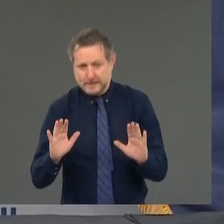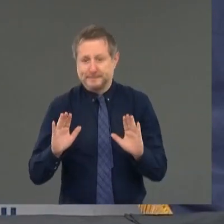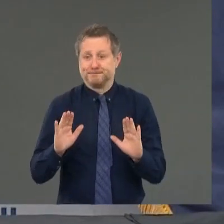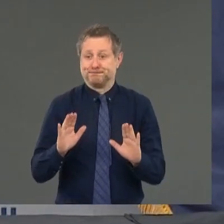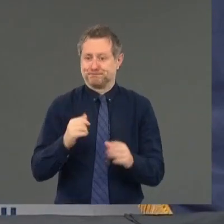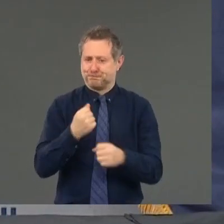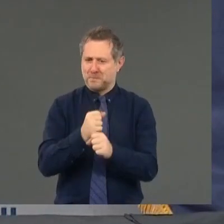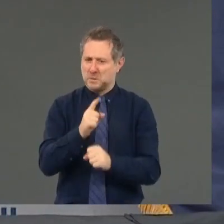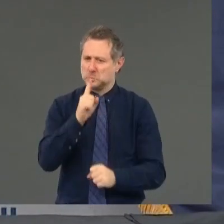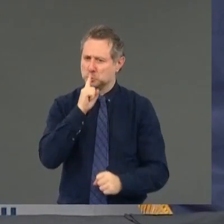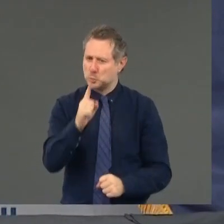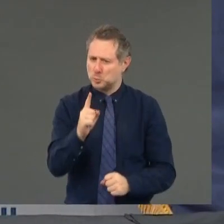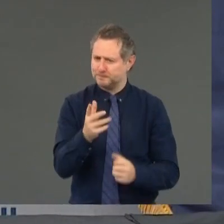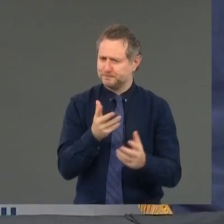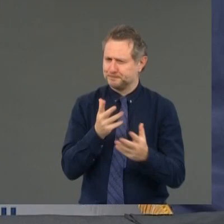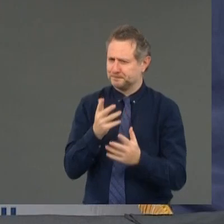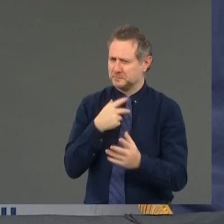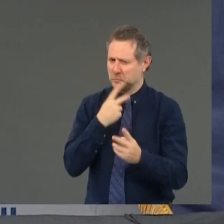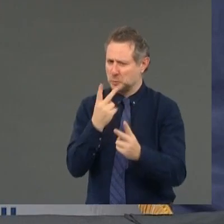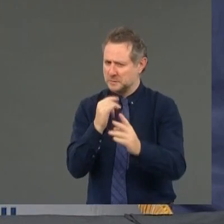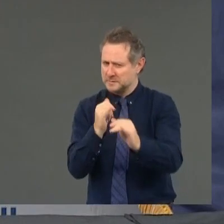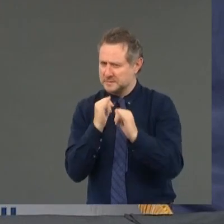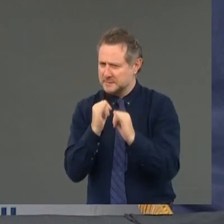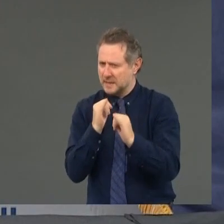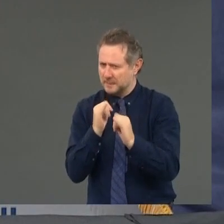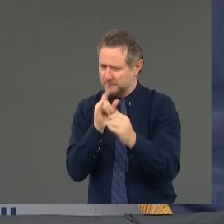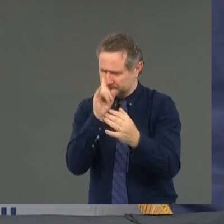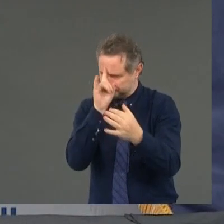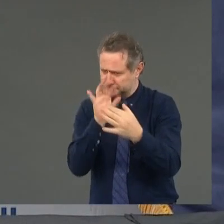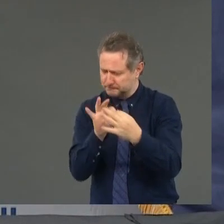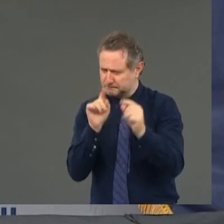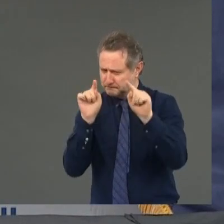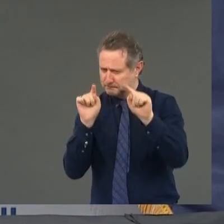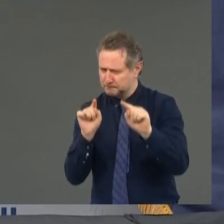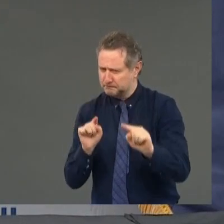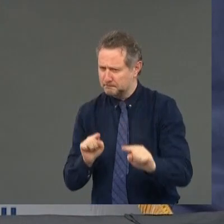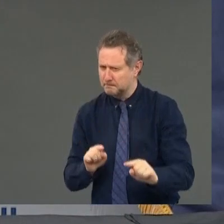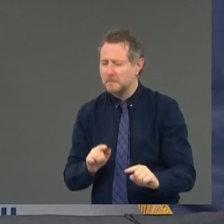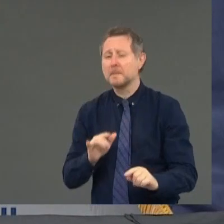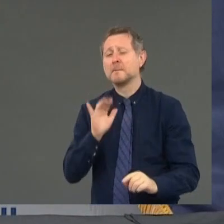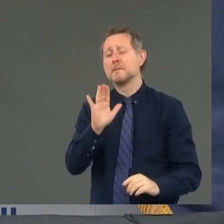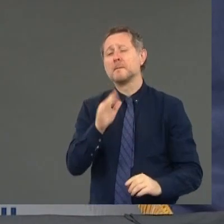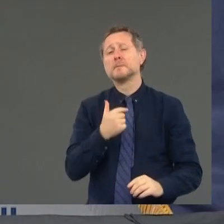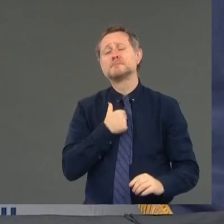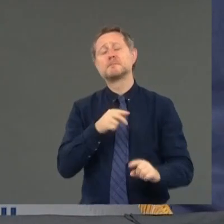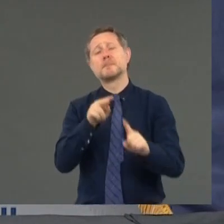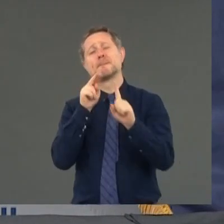REPUBLICAN. SO MAY I ASK, WHAT IS YOUR STRATEGY?